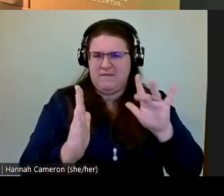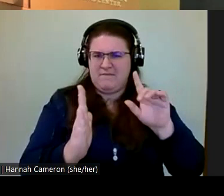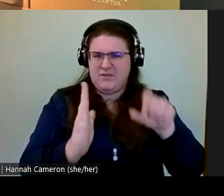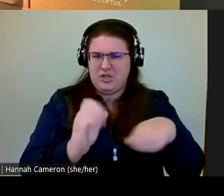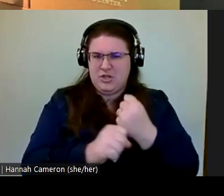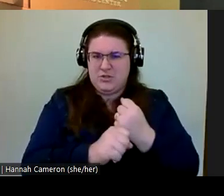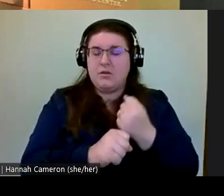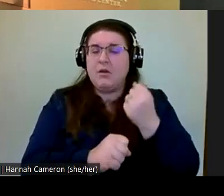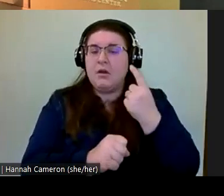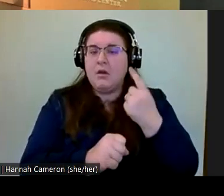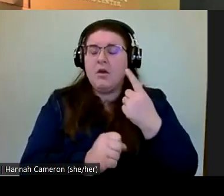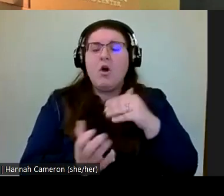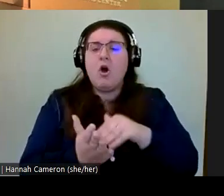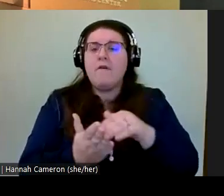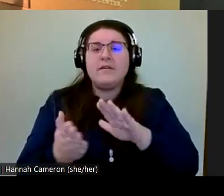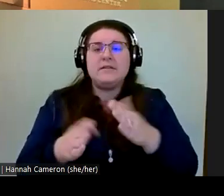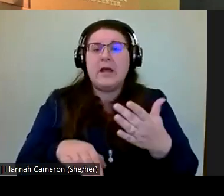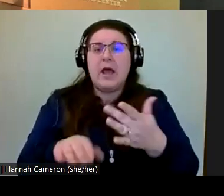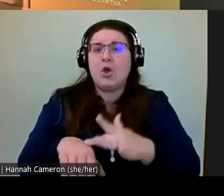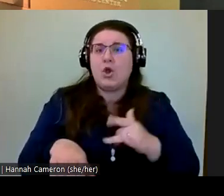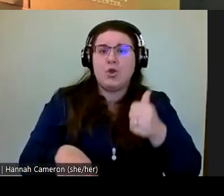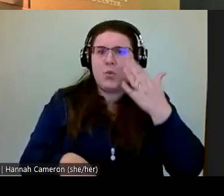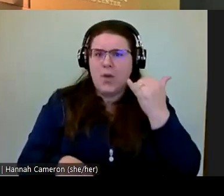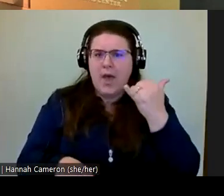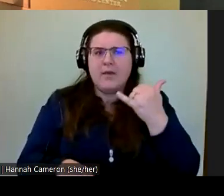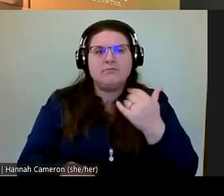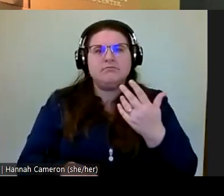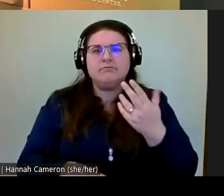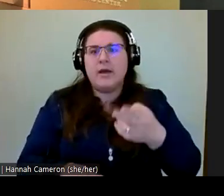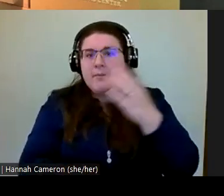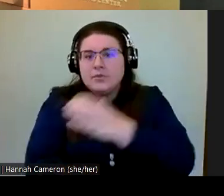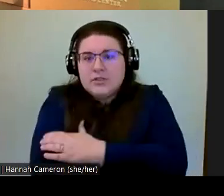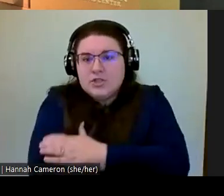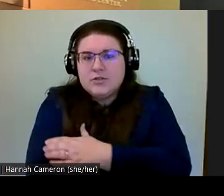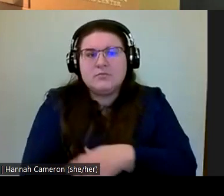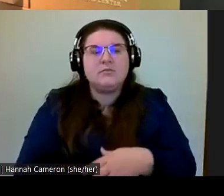diabetes and things that we actually know how to take care of uh I think those are the challenges